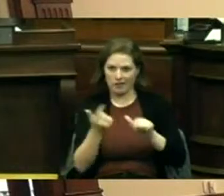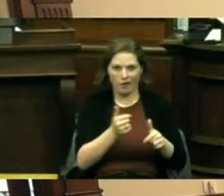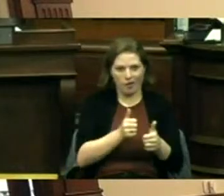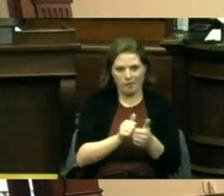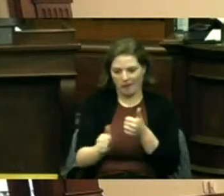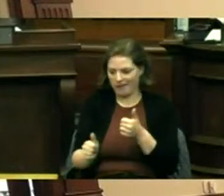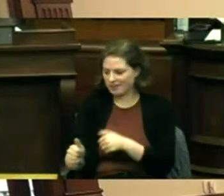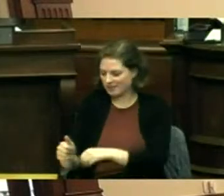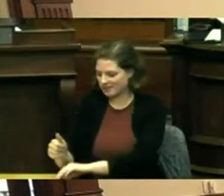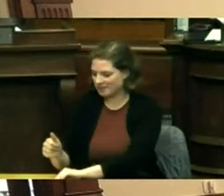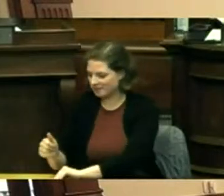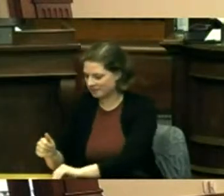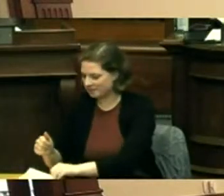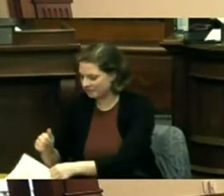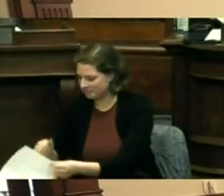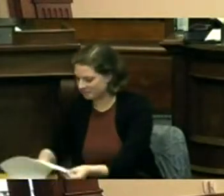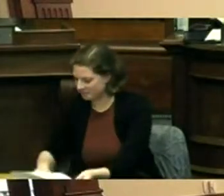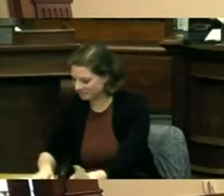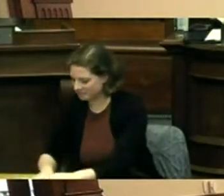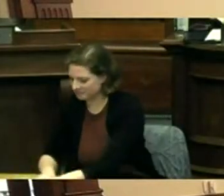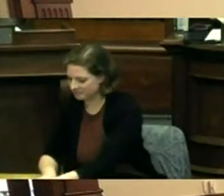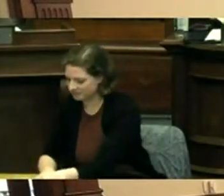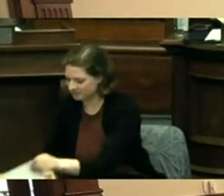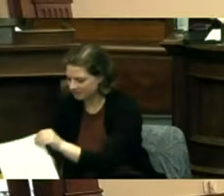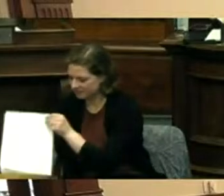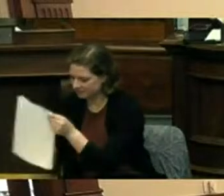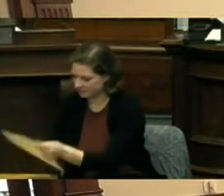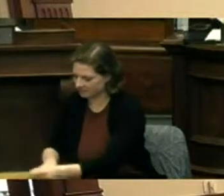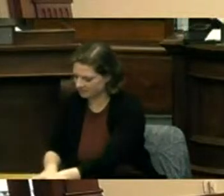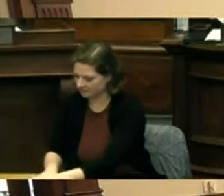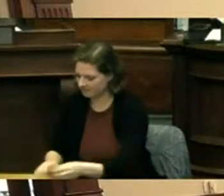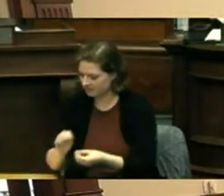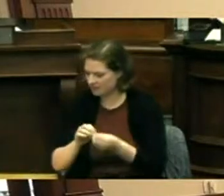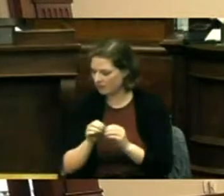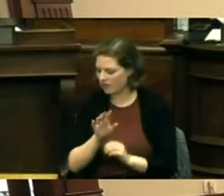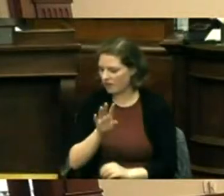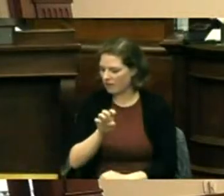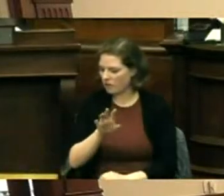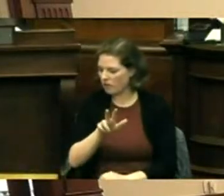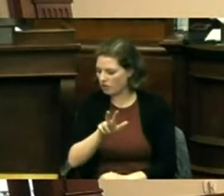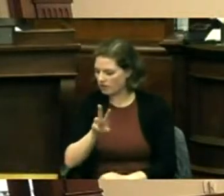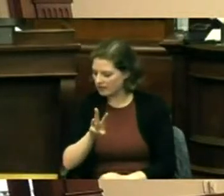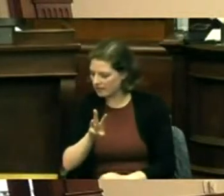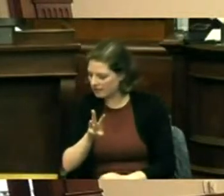Move it. Second, all in favor? Aye, aye. Motion carries.